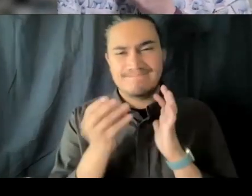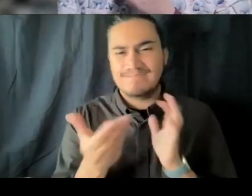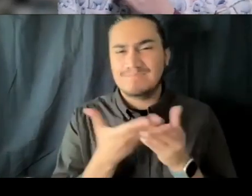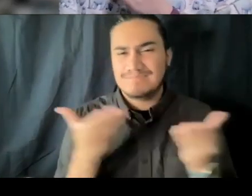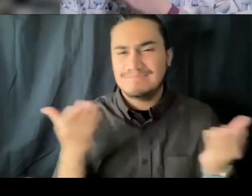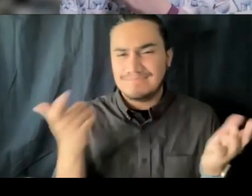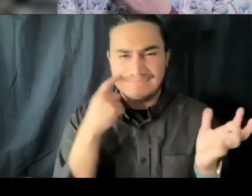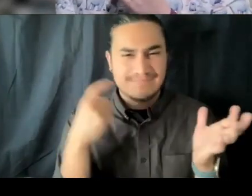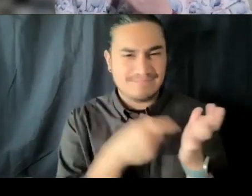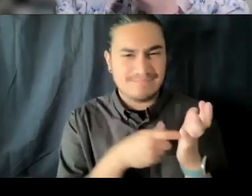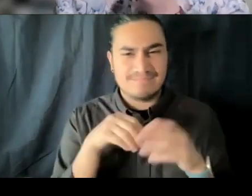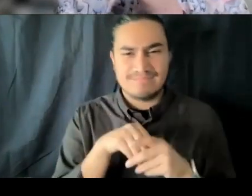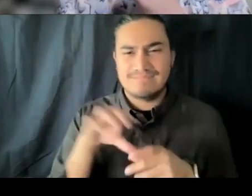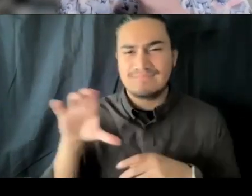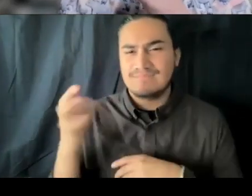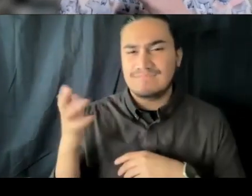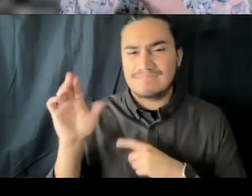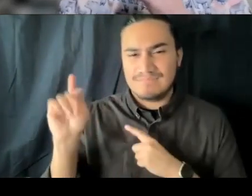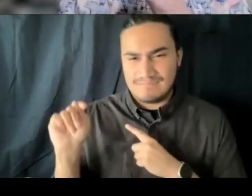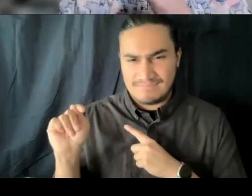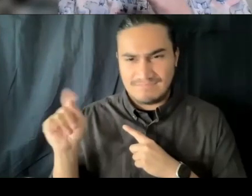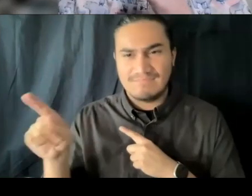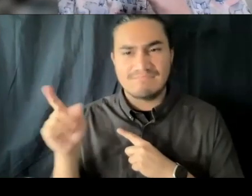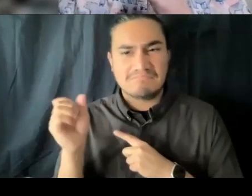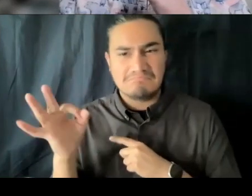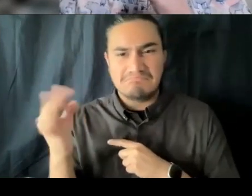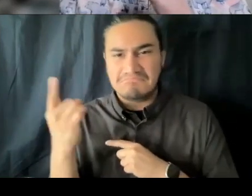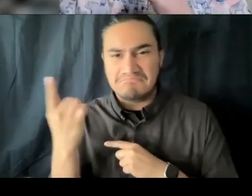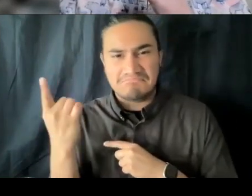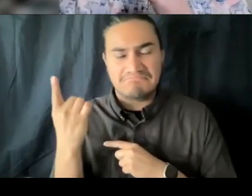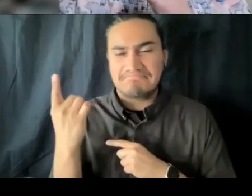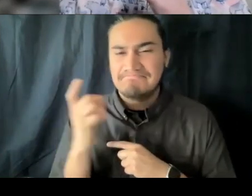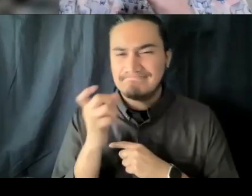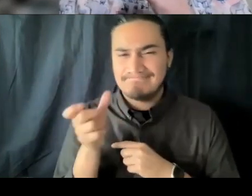up in the chat in case anyone's not following along there.